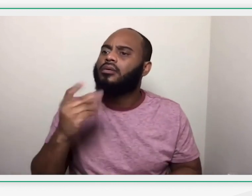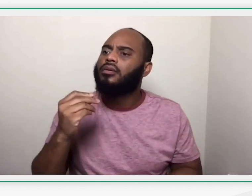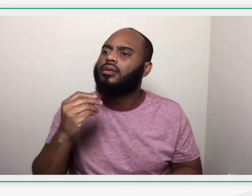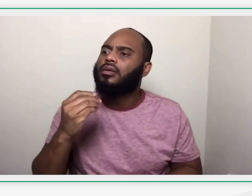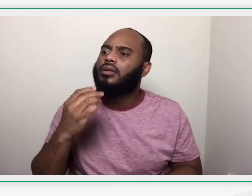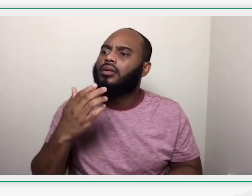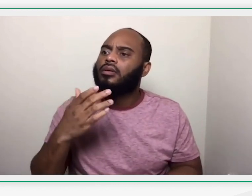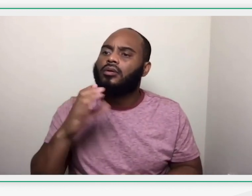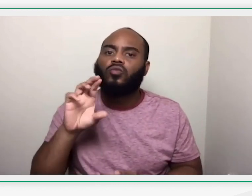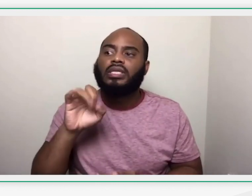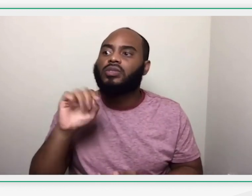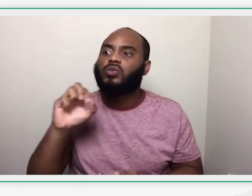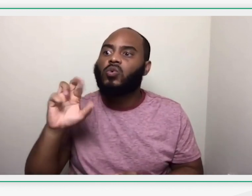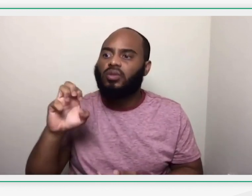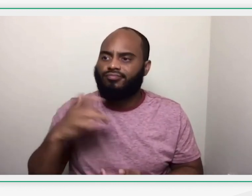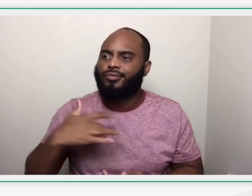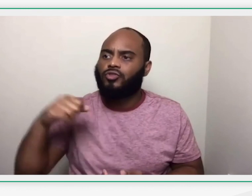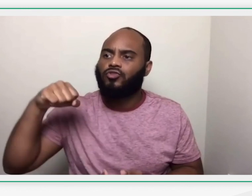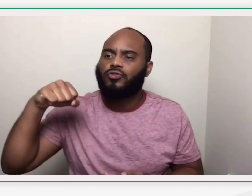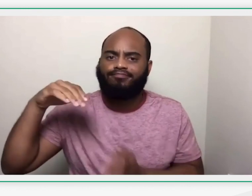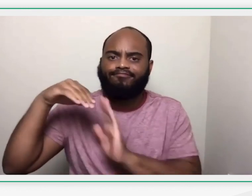credit score still drops points. Why is that?